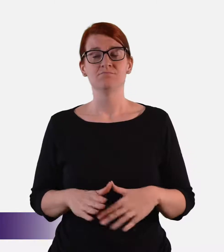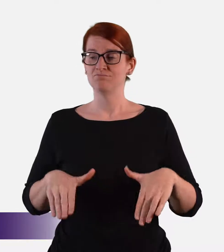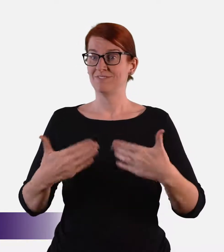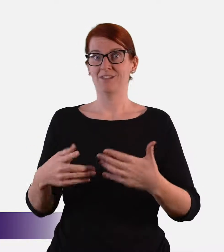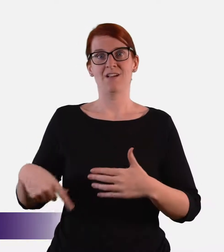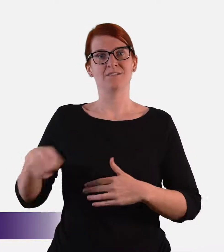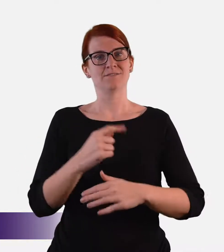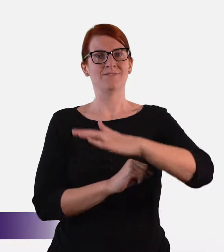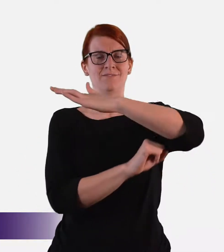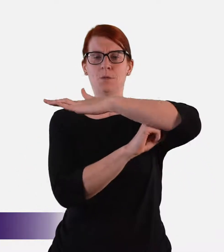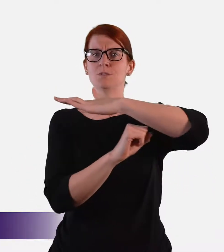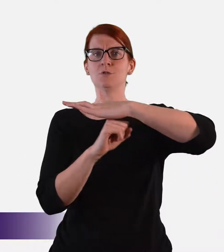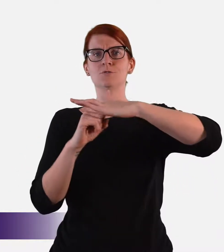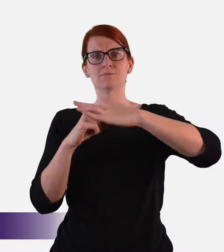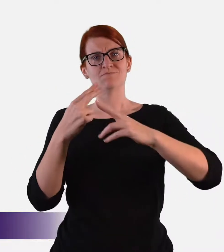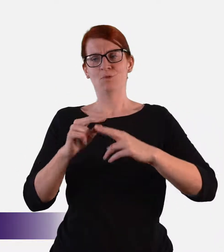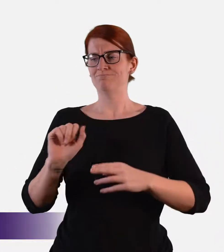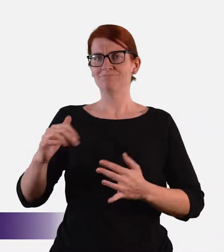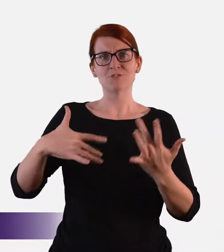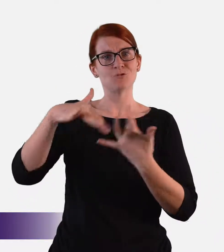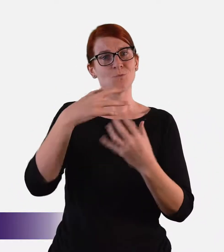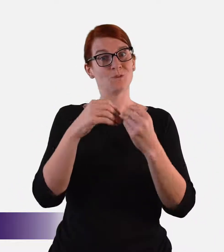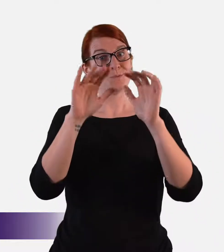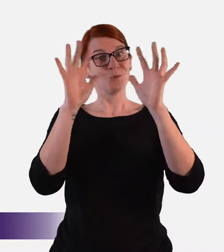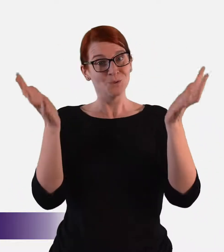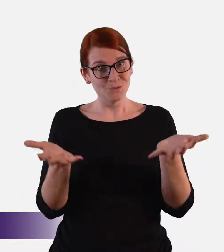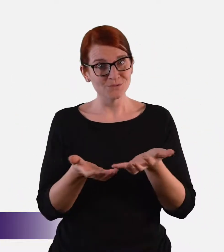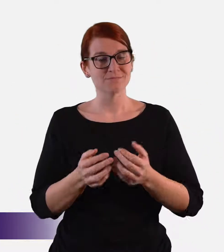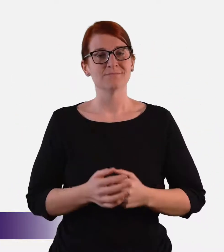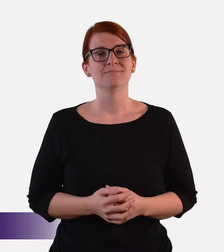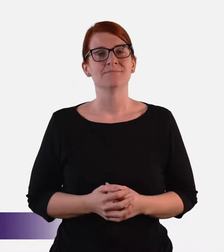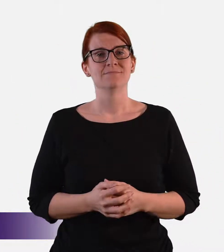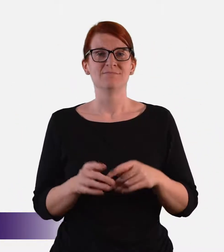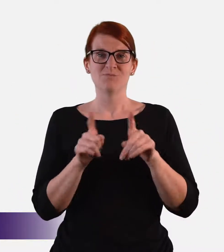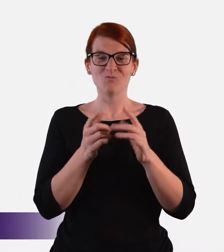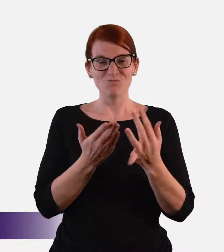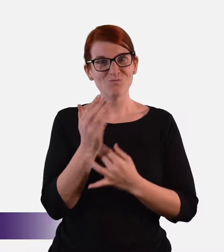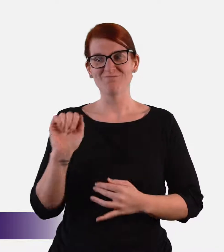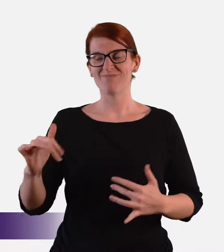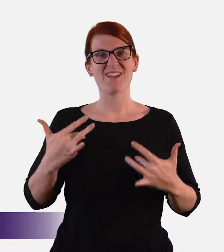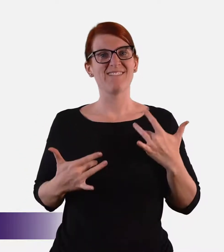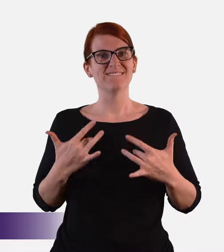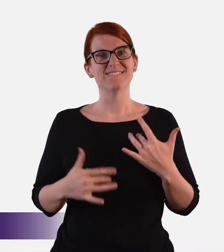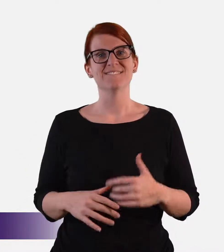which provide the foundation for their interaction with the world, and impact all aspects of their life.